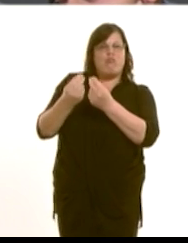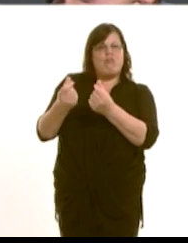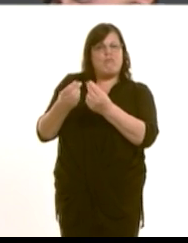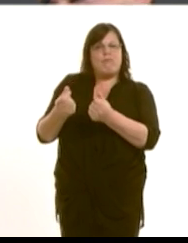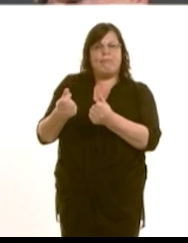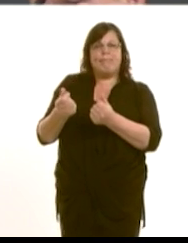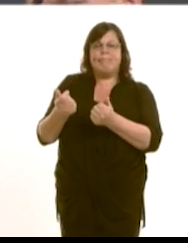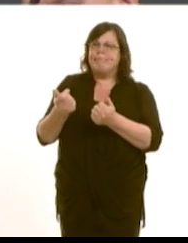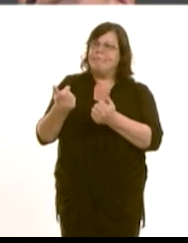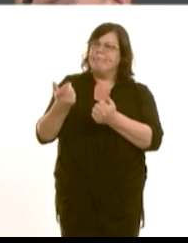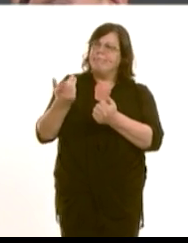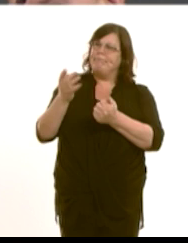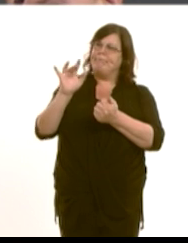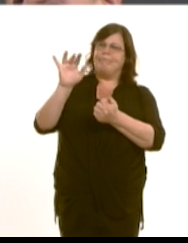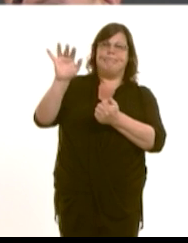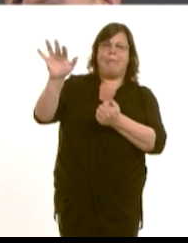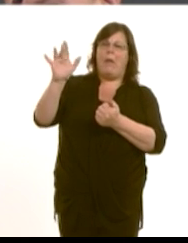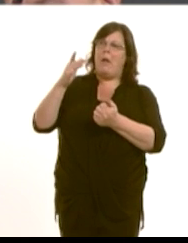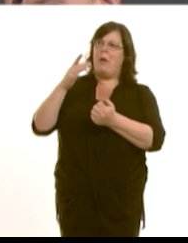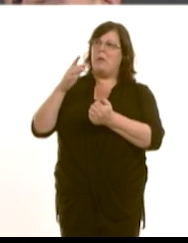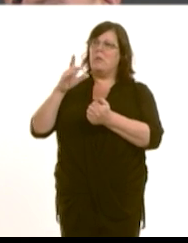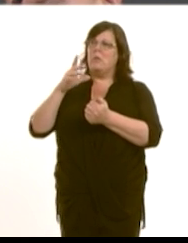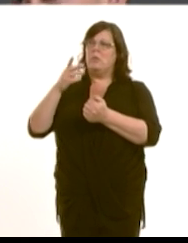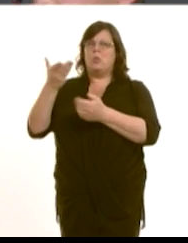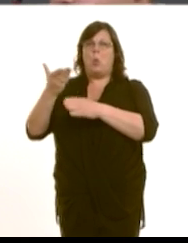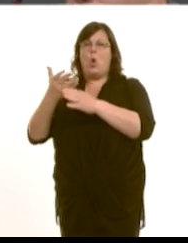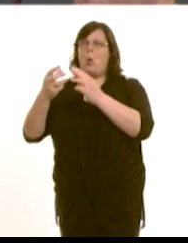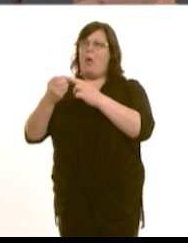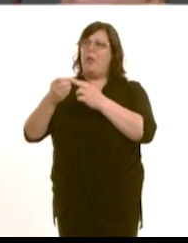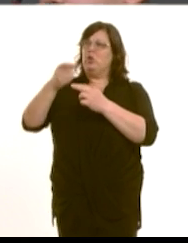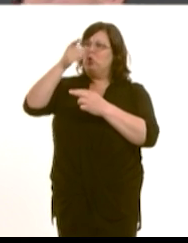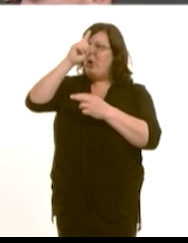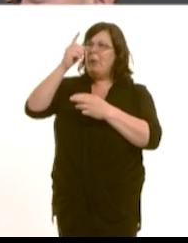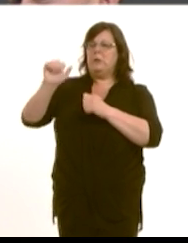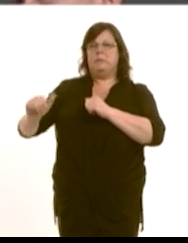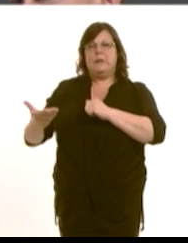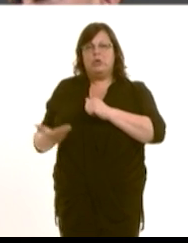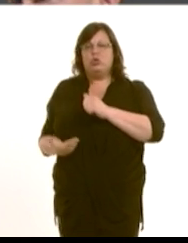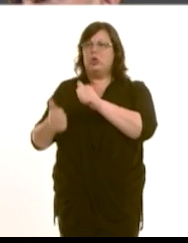our connections through the German industry federation, the German L‰nder and with the